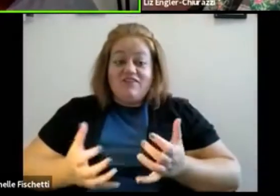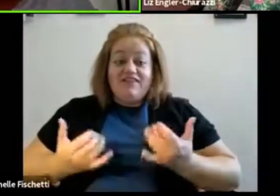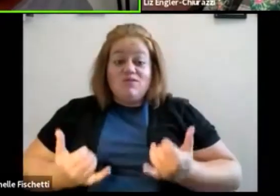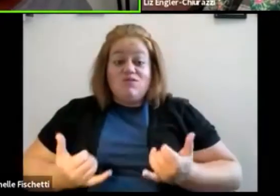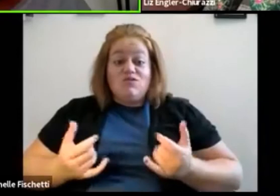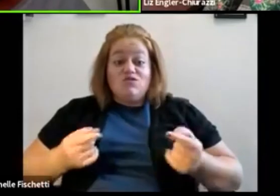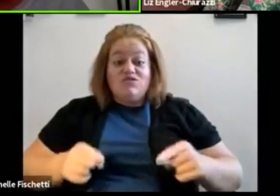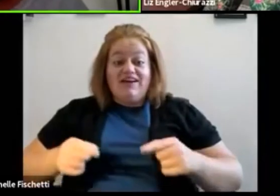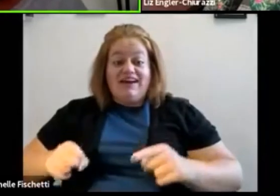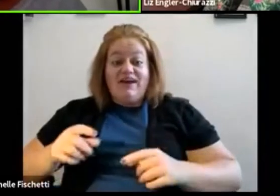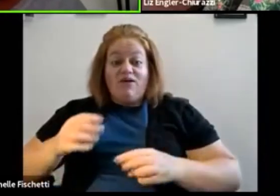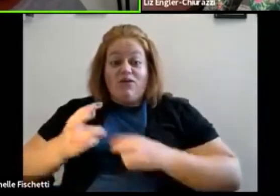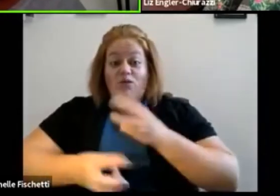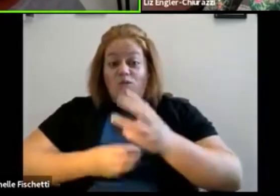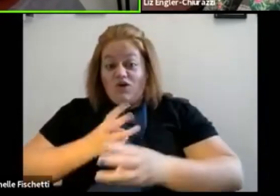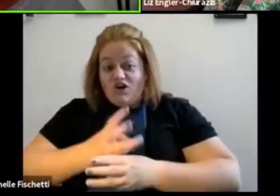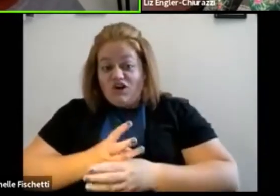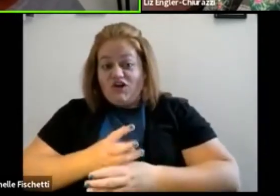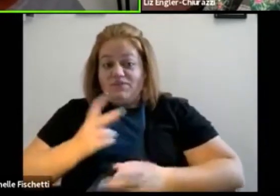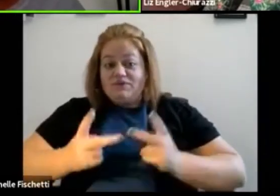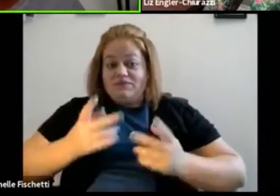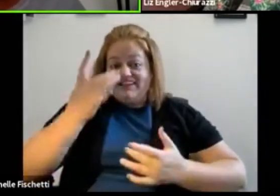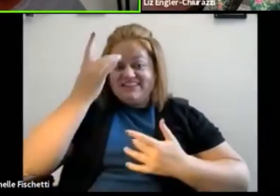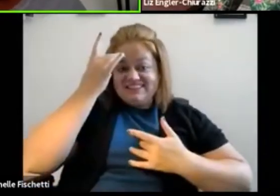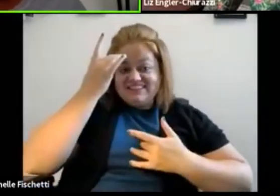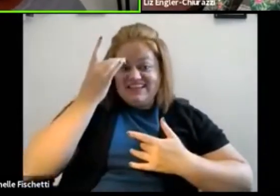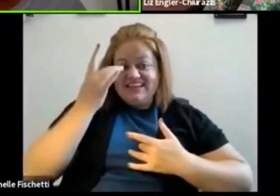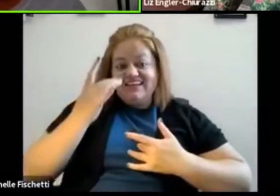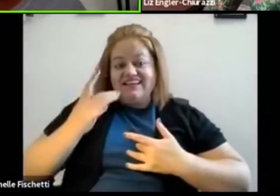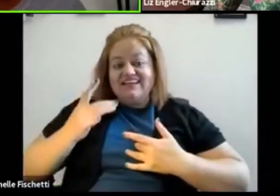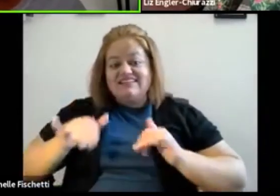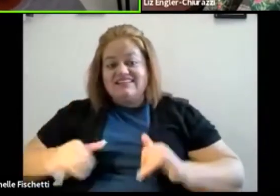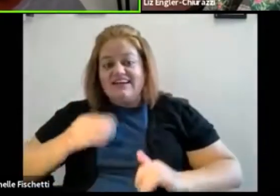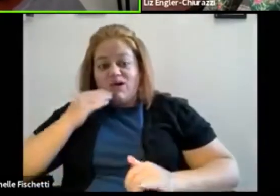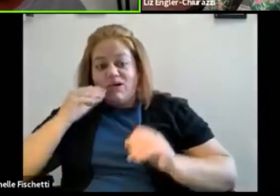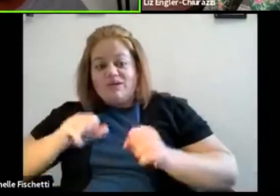the world that your research and your findings will be fantastic